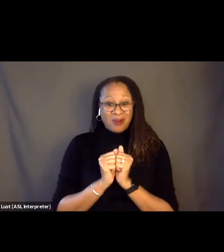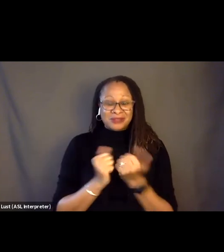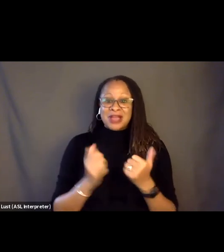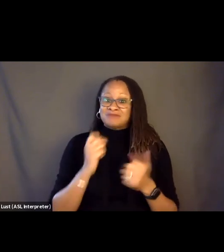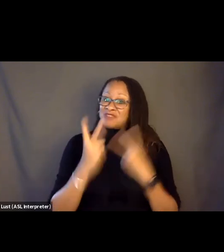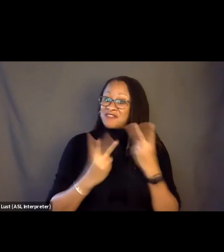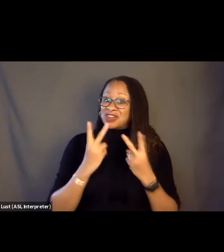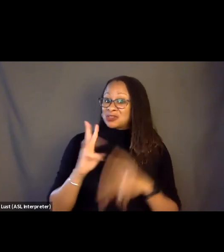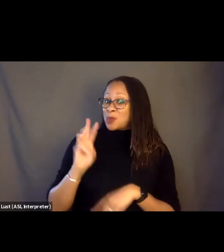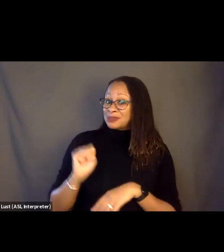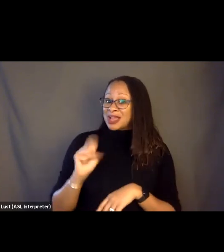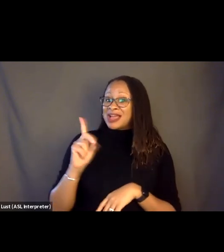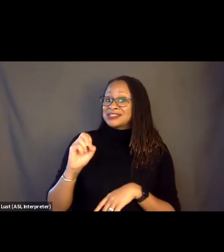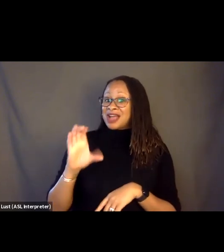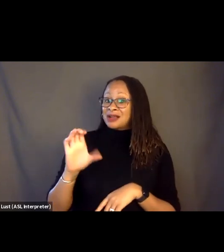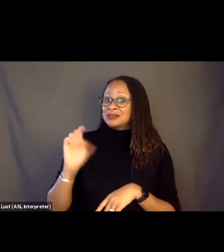documentary.org/screeningseries,